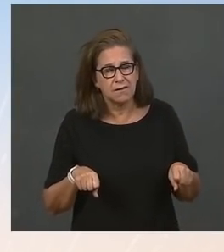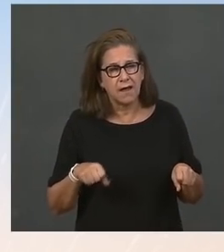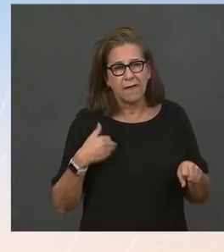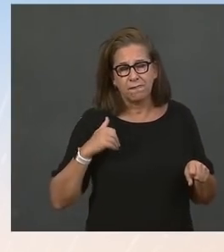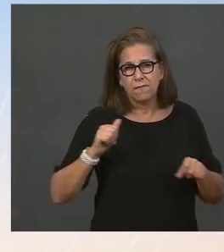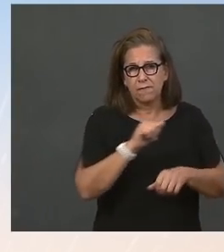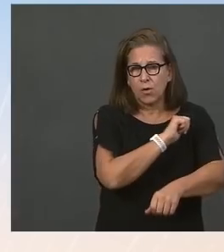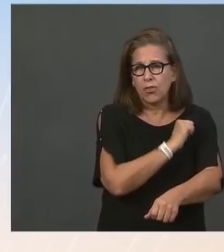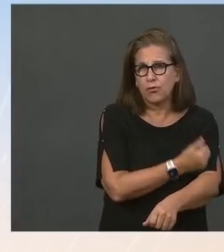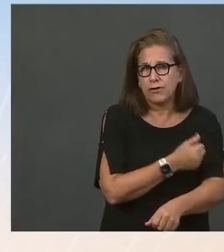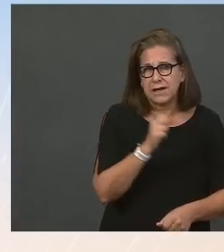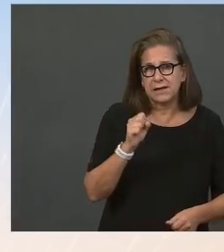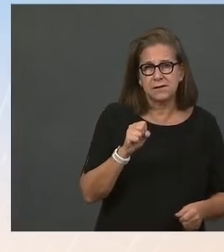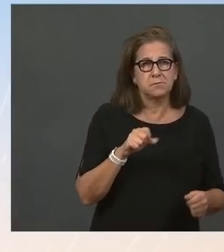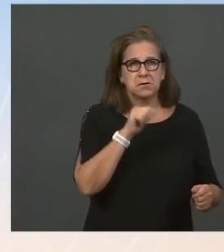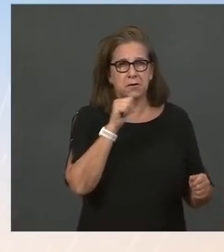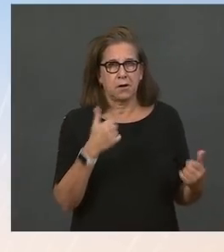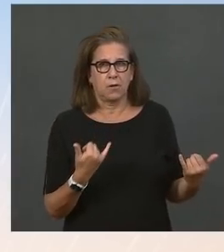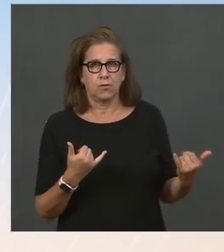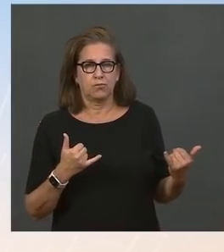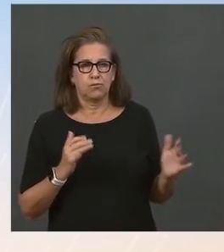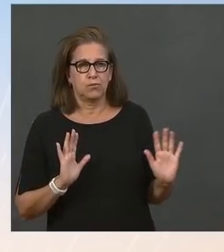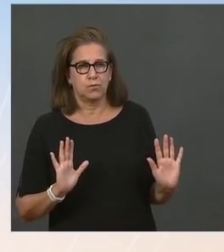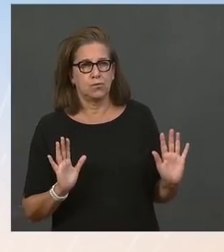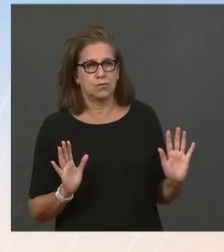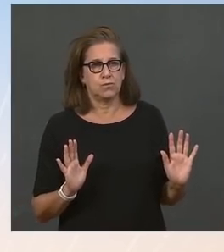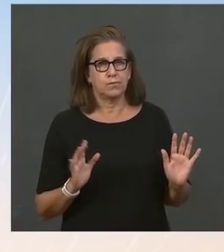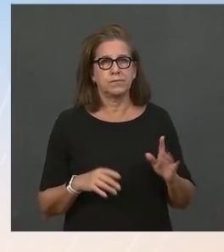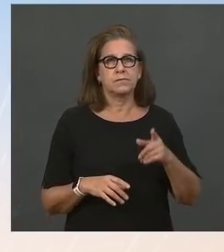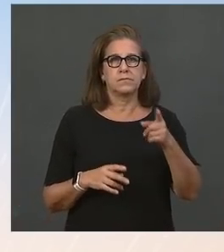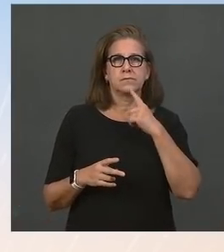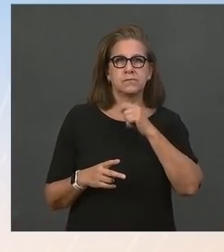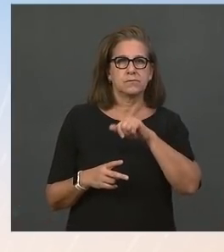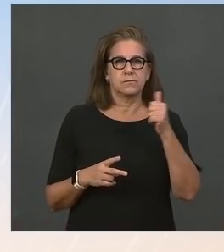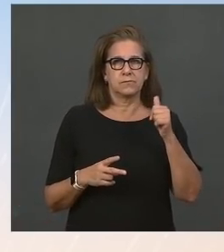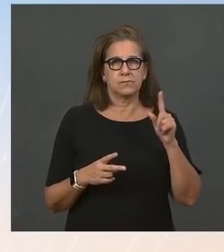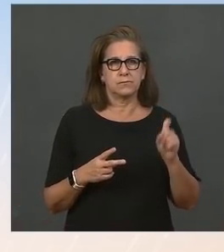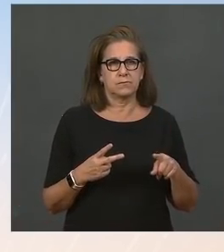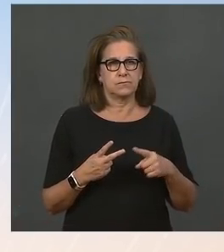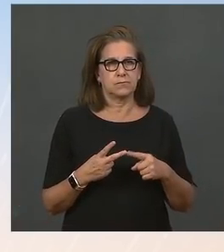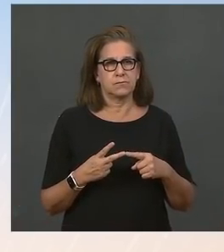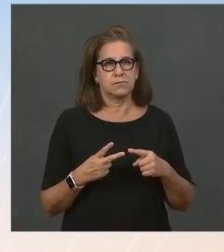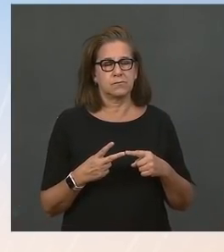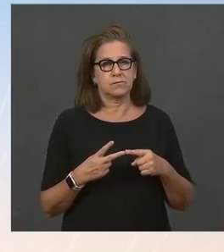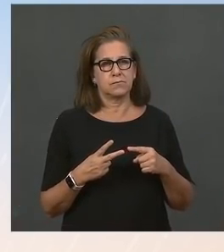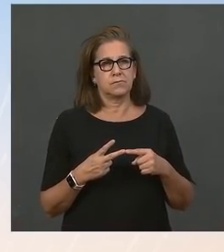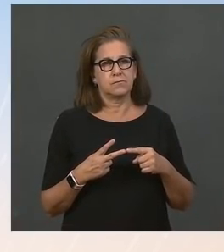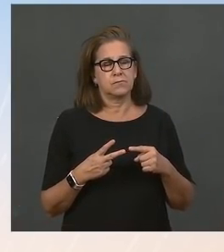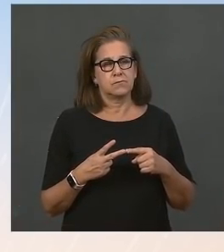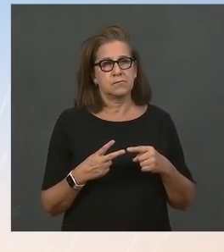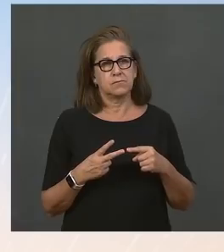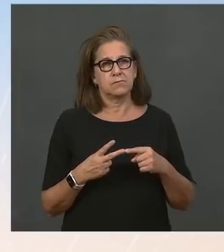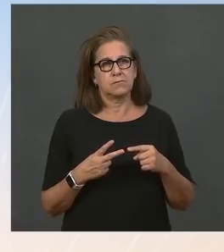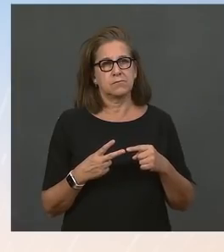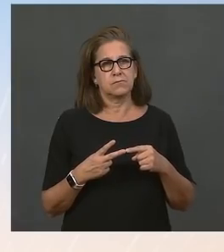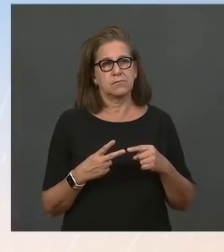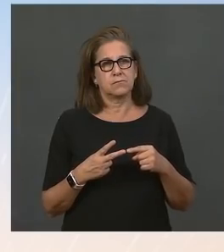The Press: And then, one more. The President was asked if the U.S. would come to Taiwan's defense if attacked by China, and he said, "Yes, we have a commitment to do that."